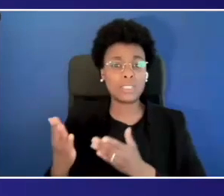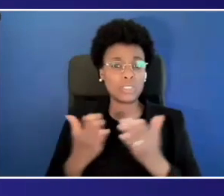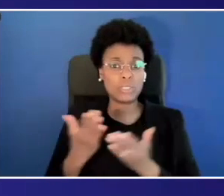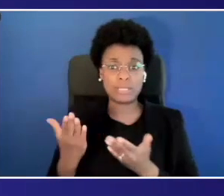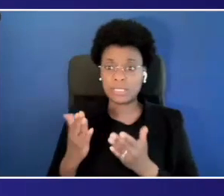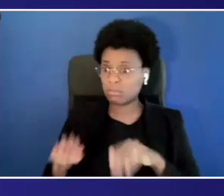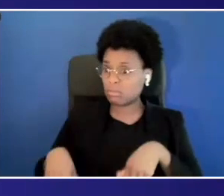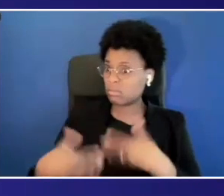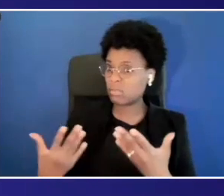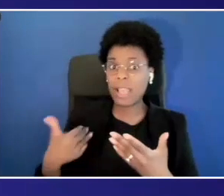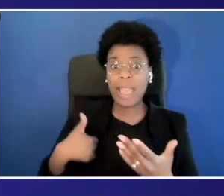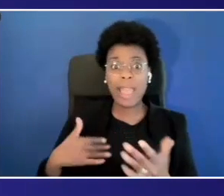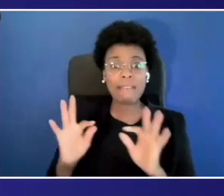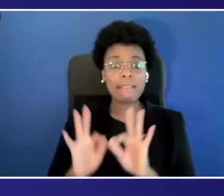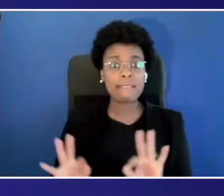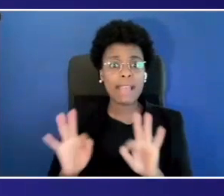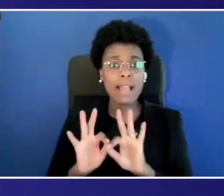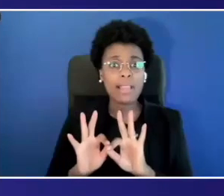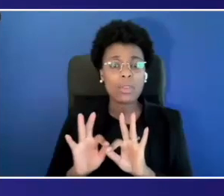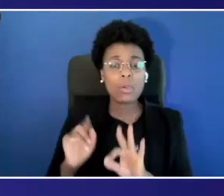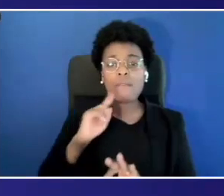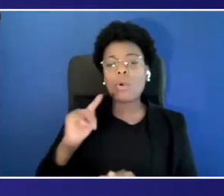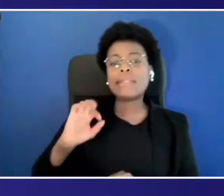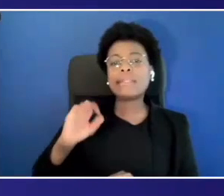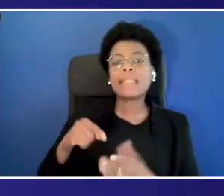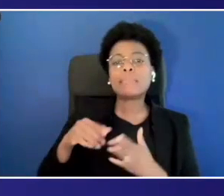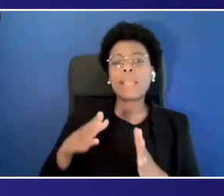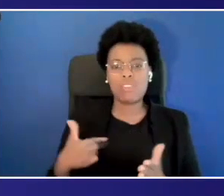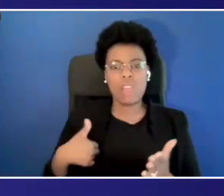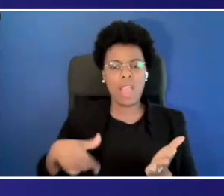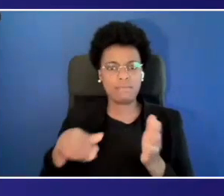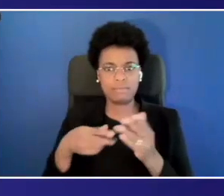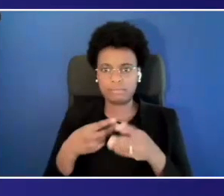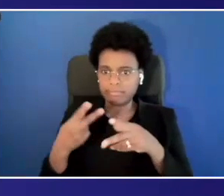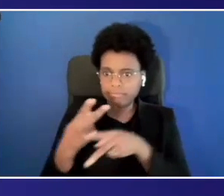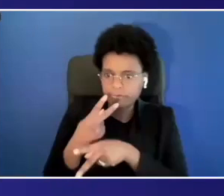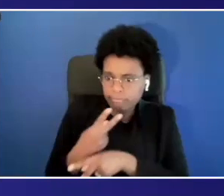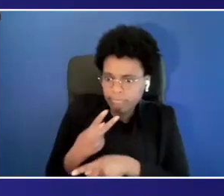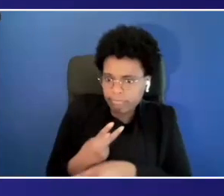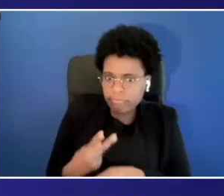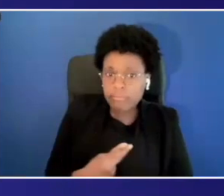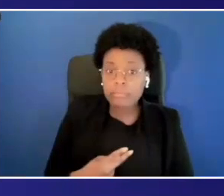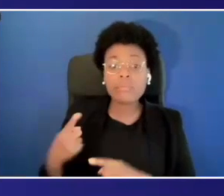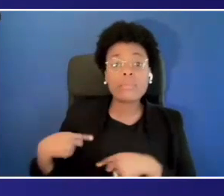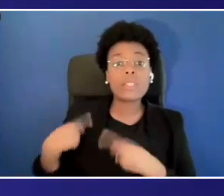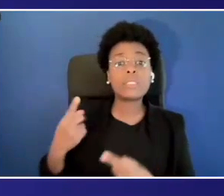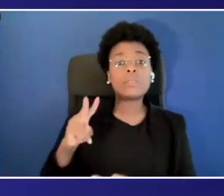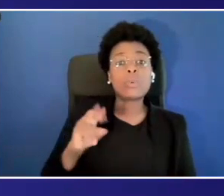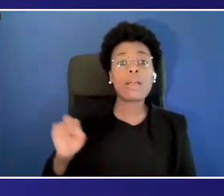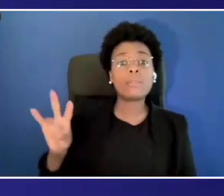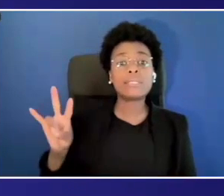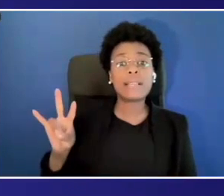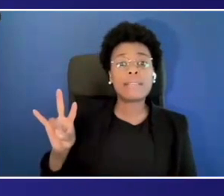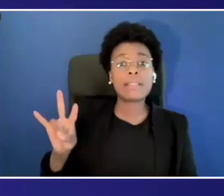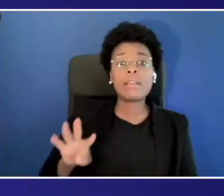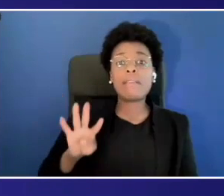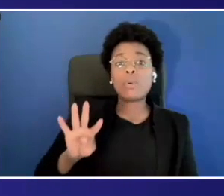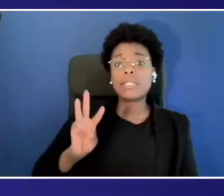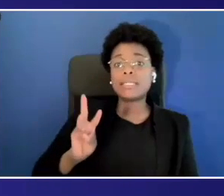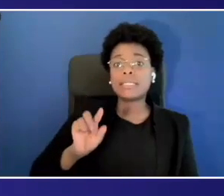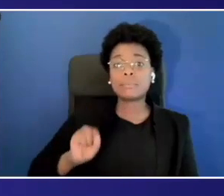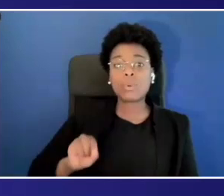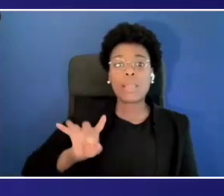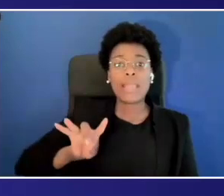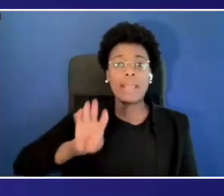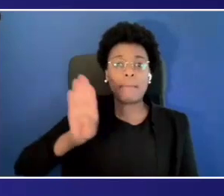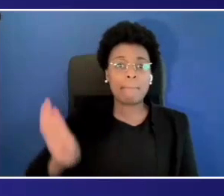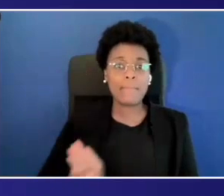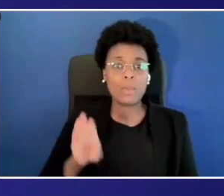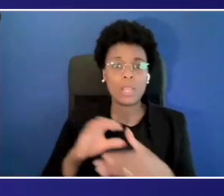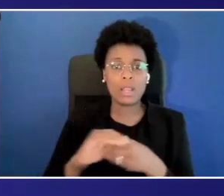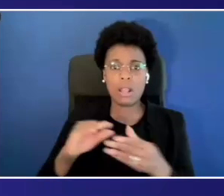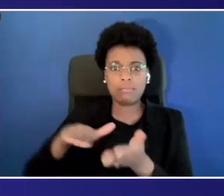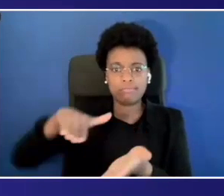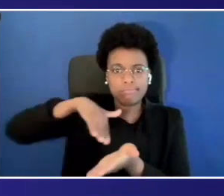And for the sake of the taxpayer, I broke down some numbers. Since 2,007. 46.8 billion dollars have been forgiven under PSLF.